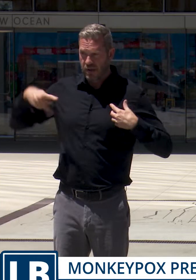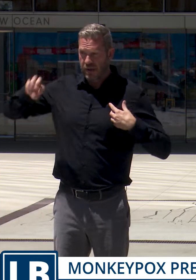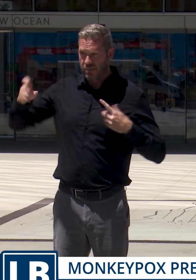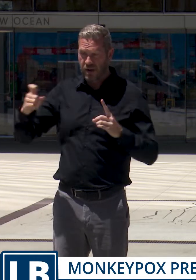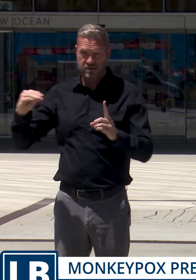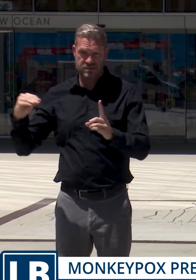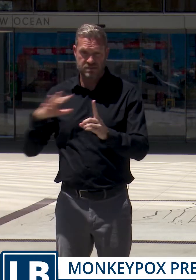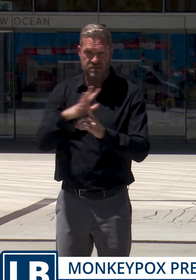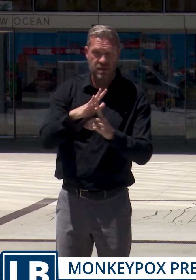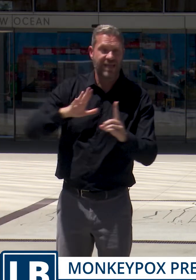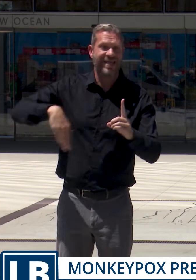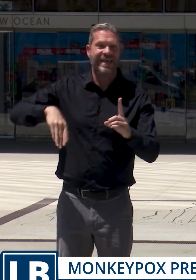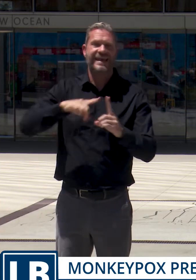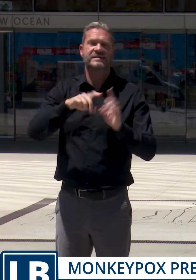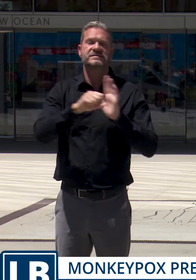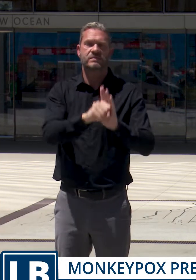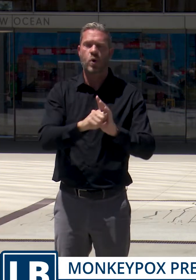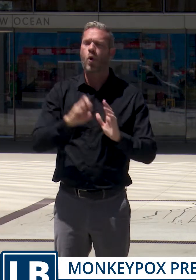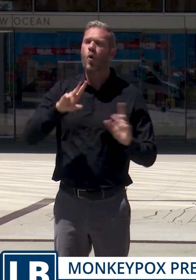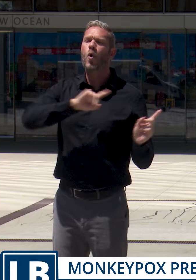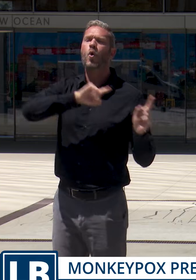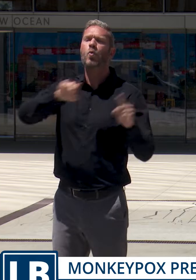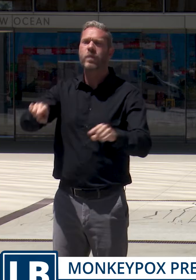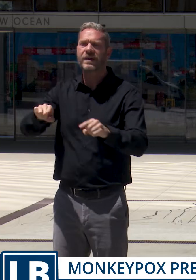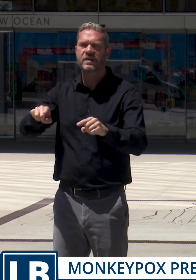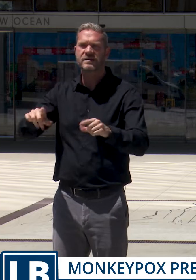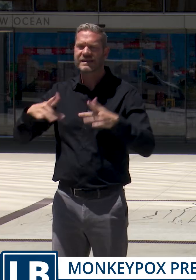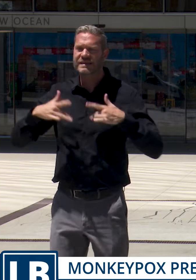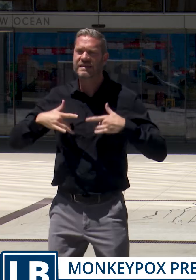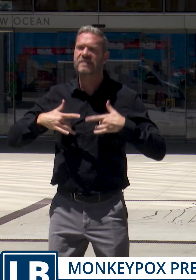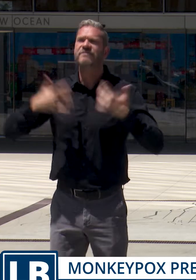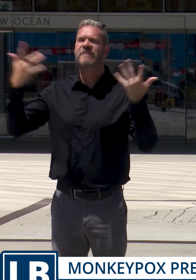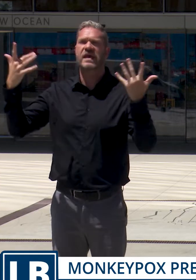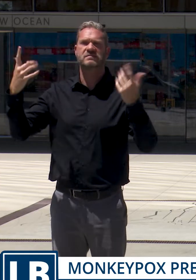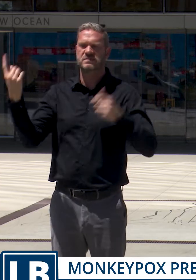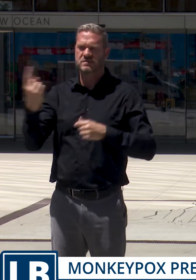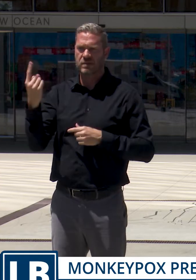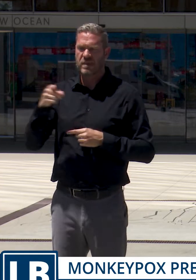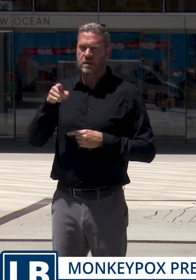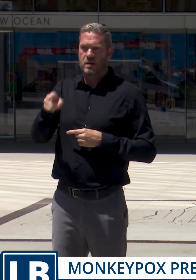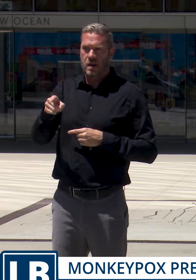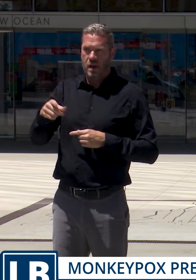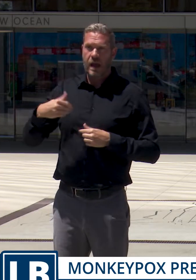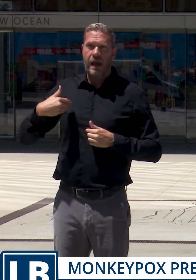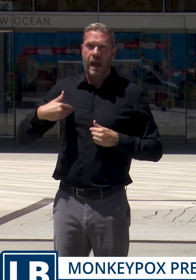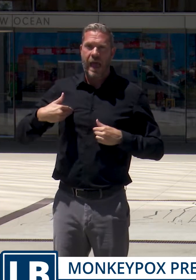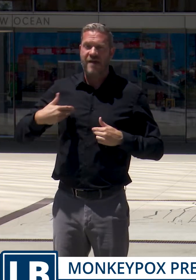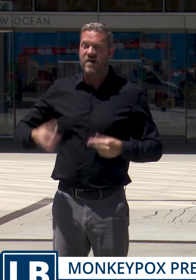or venue where there was high risk of exposure to someone with confirmed monkey pox gay or